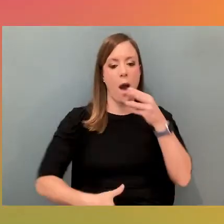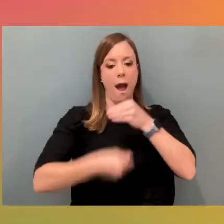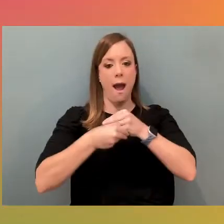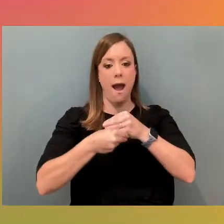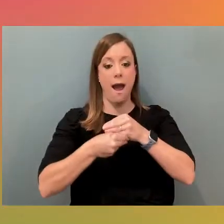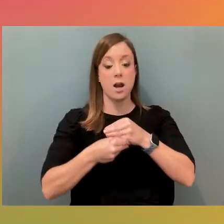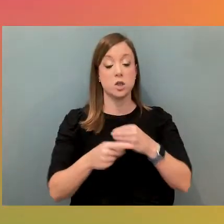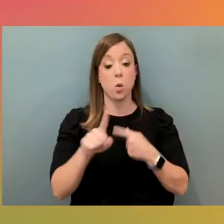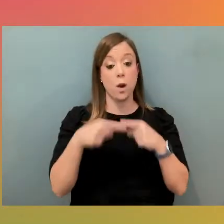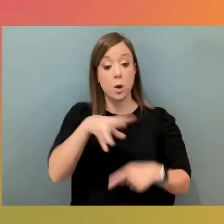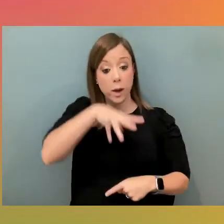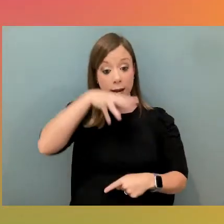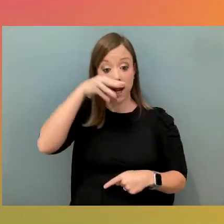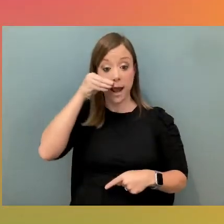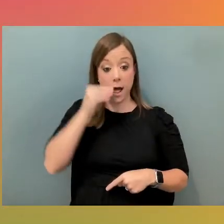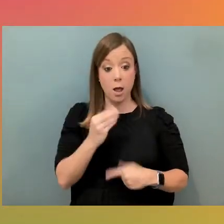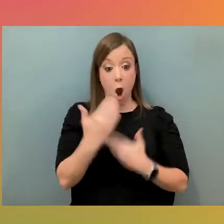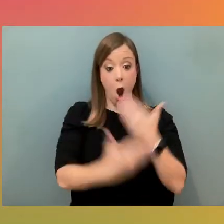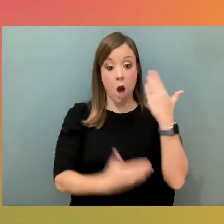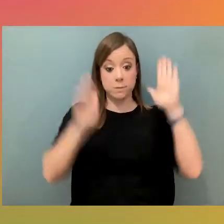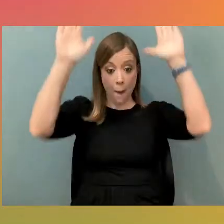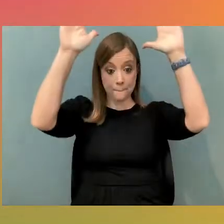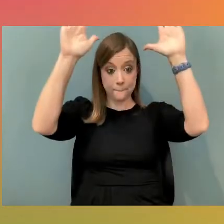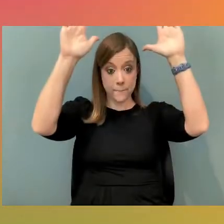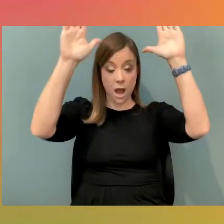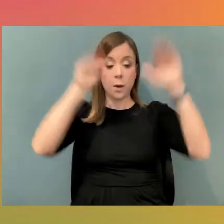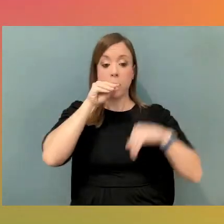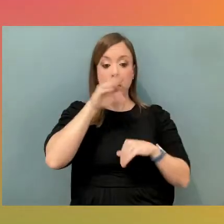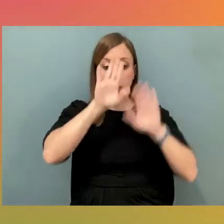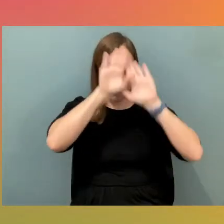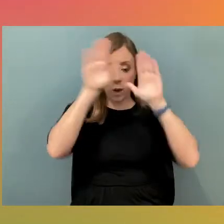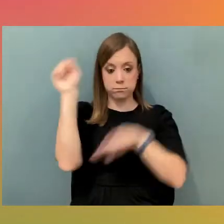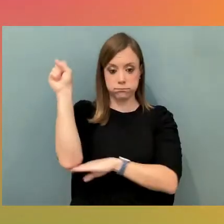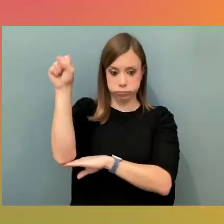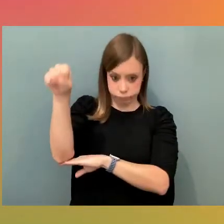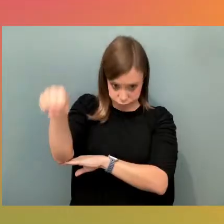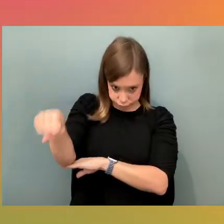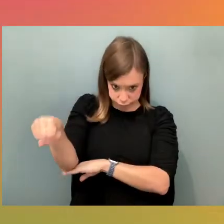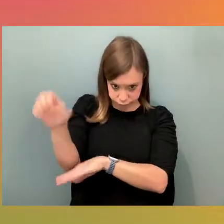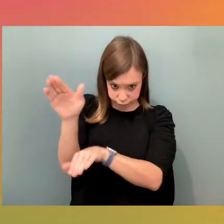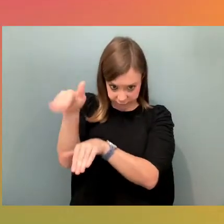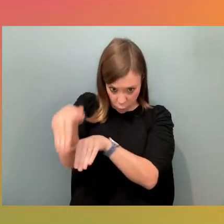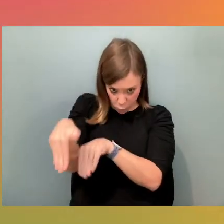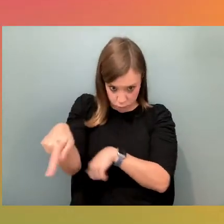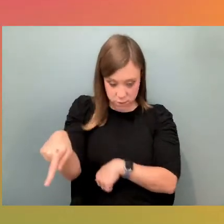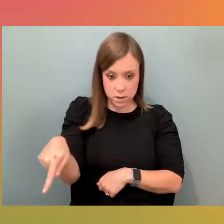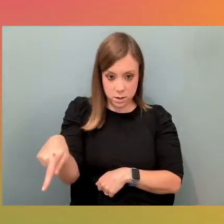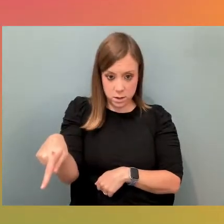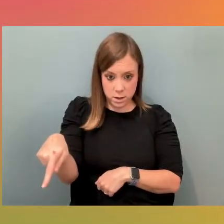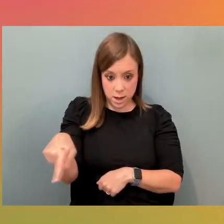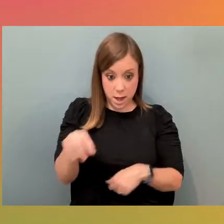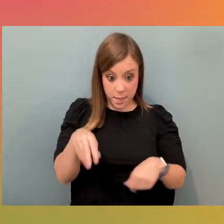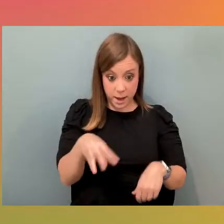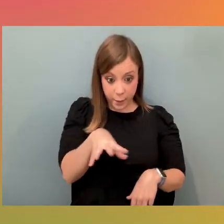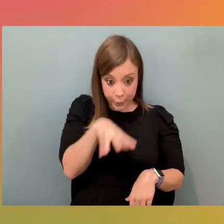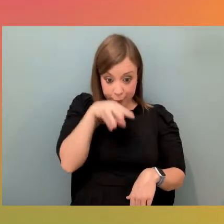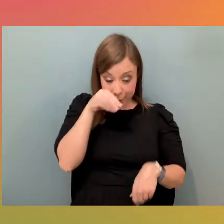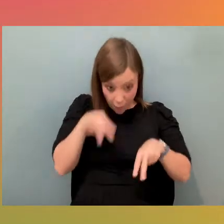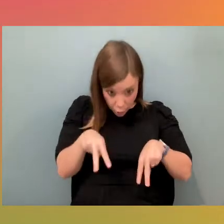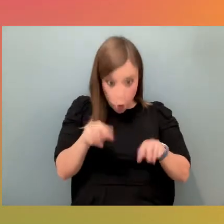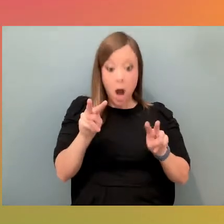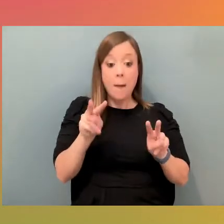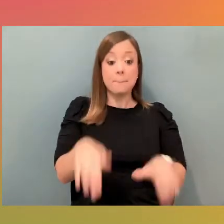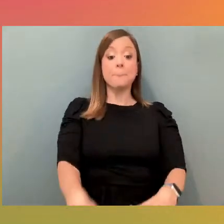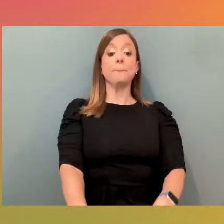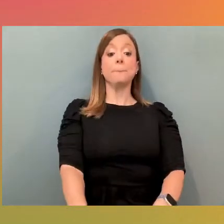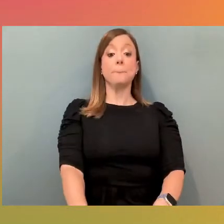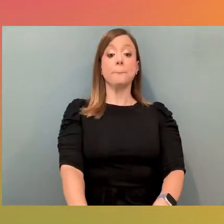NOW WE WILL ADD ON JUST A